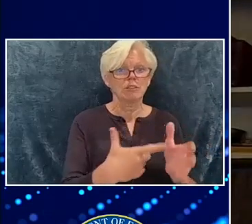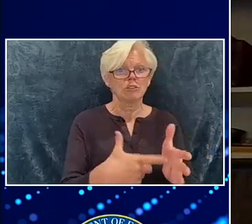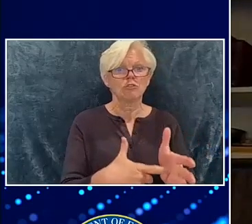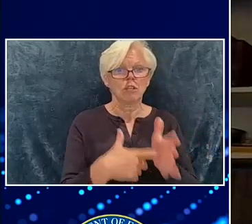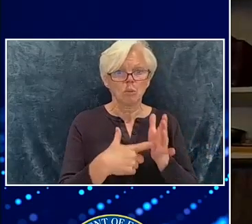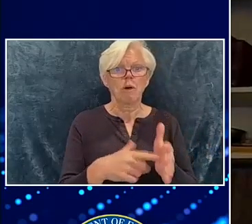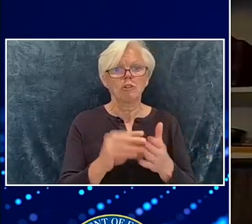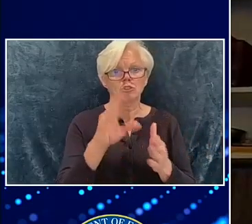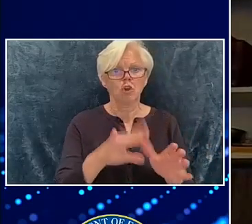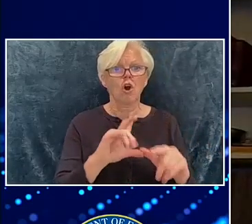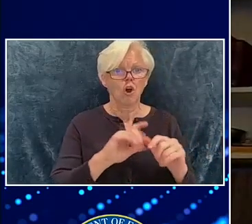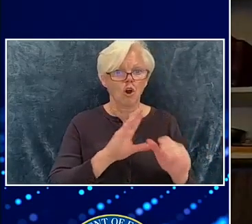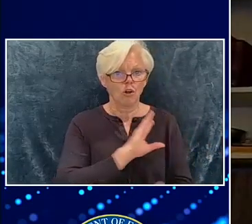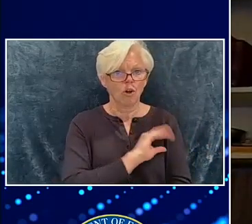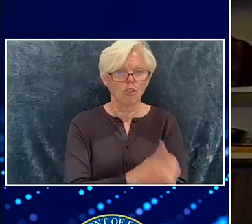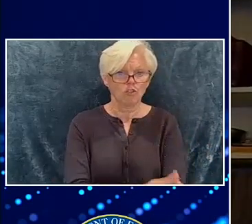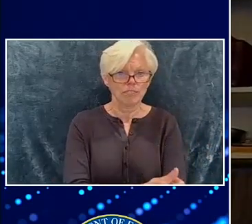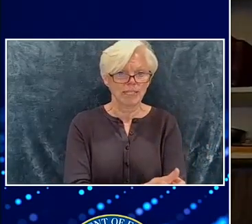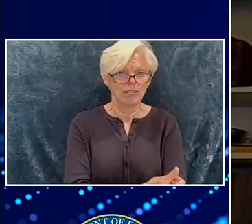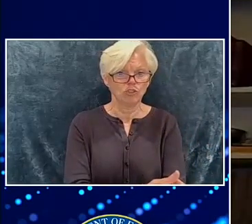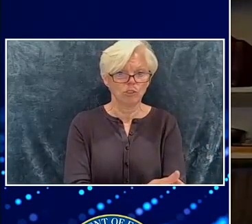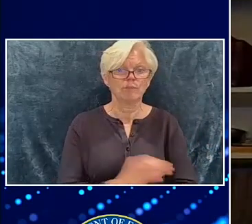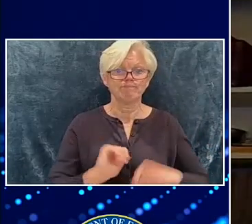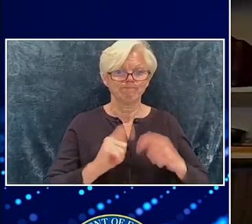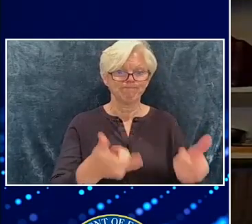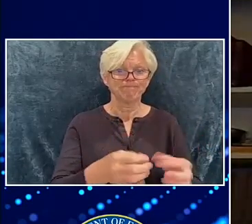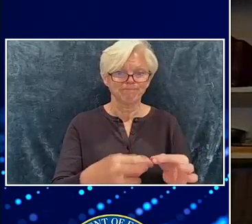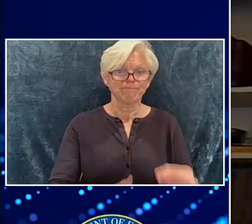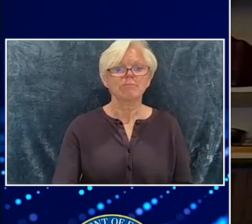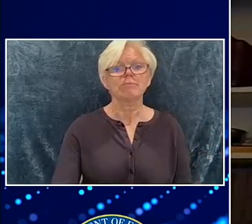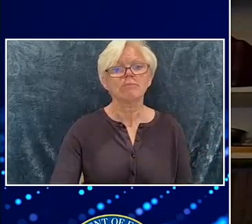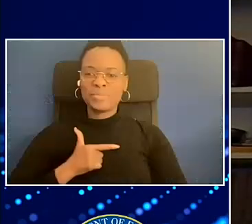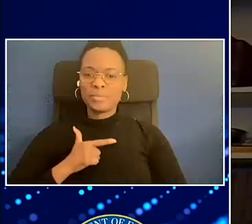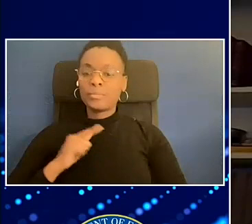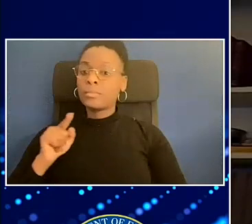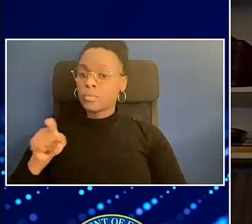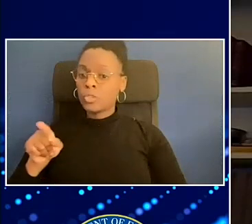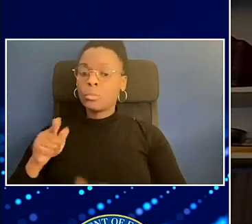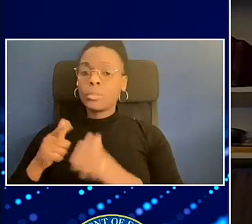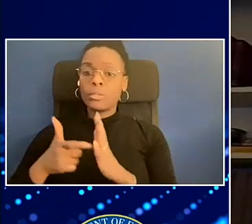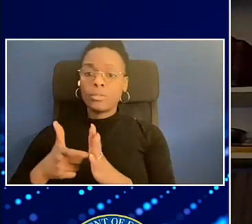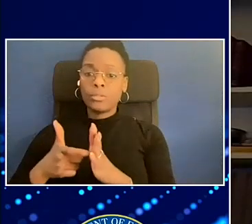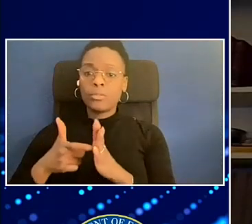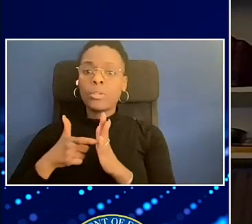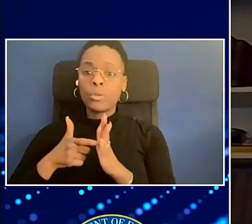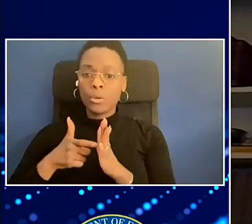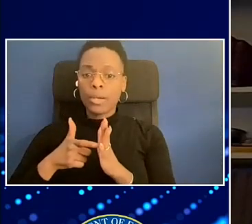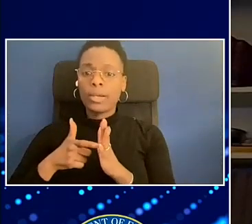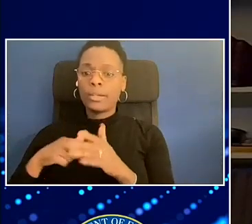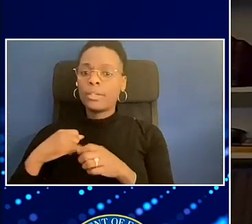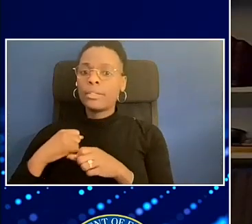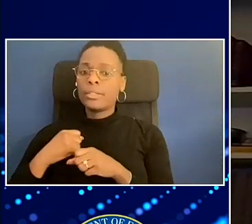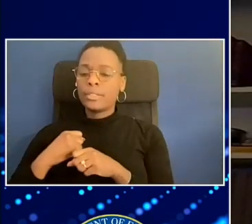As far as the competitive market rates goes, you would be required to make it. I think an effort to look for that- if